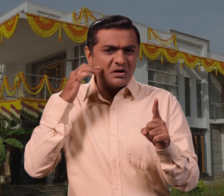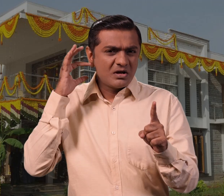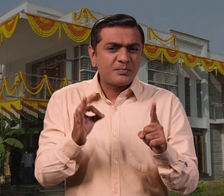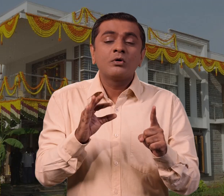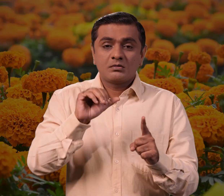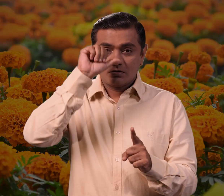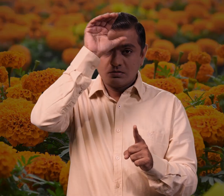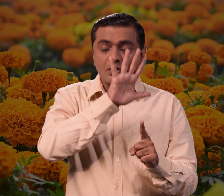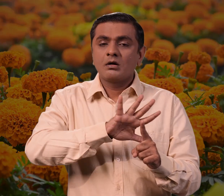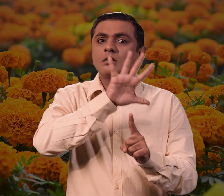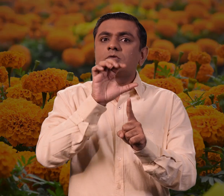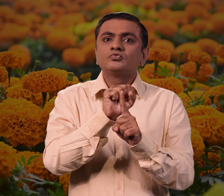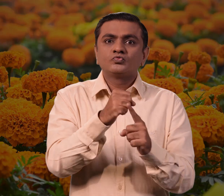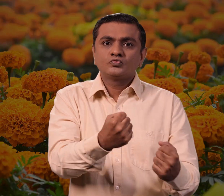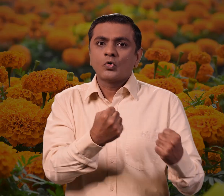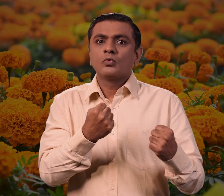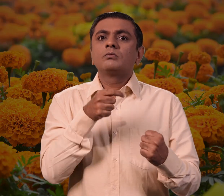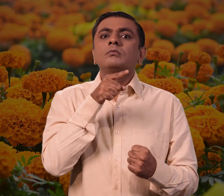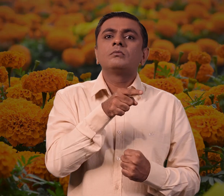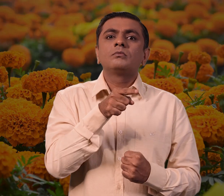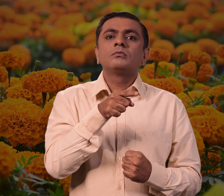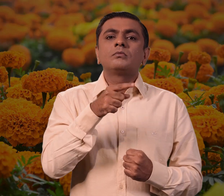This flower has so much of importance in our Indian culture.